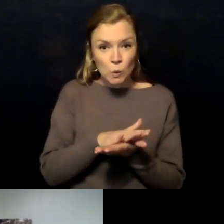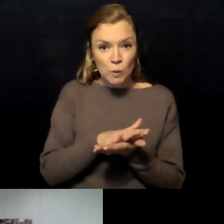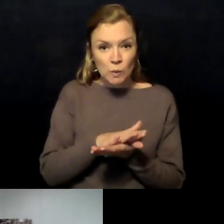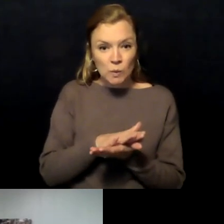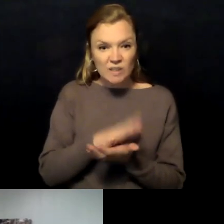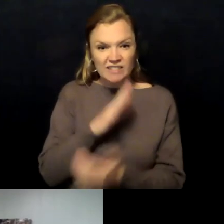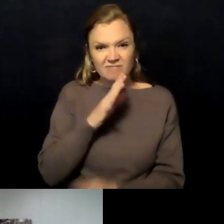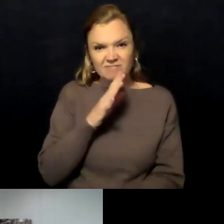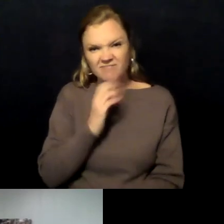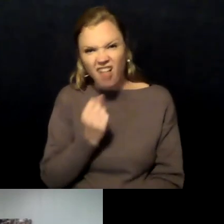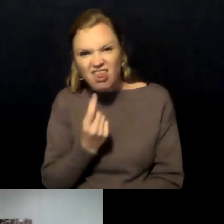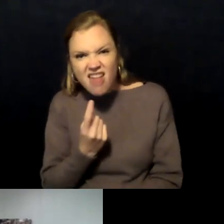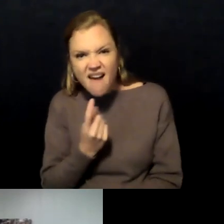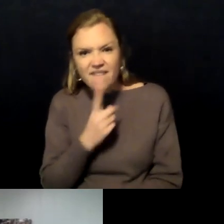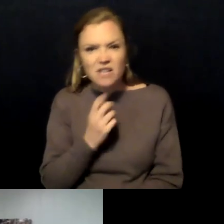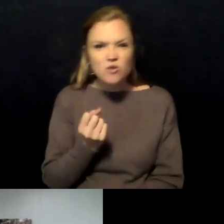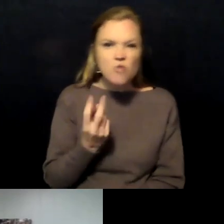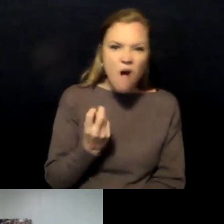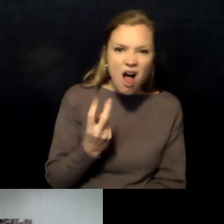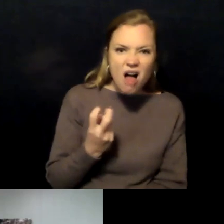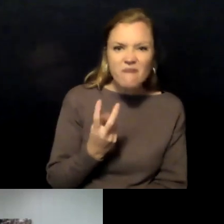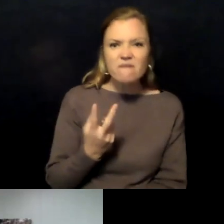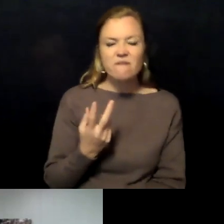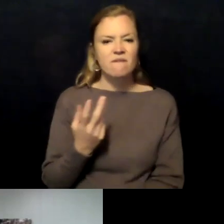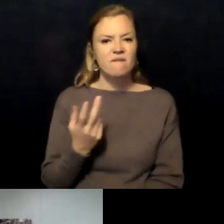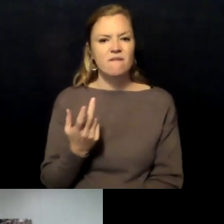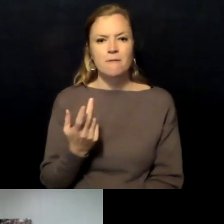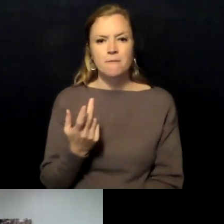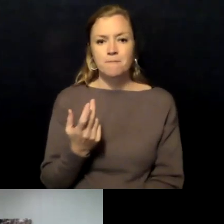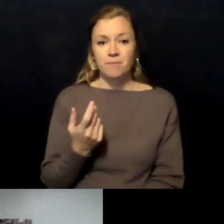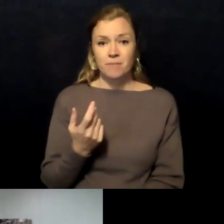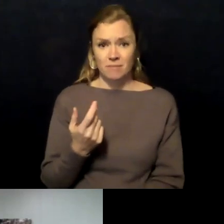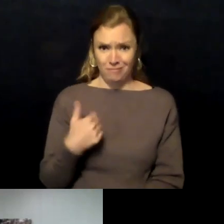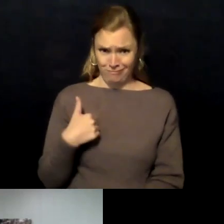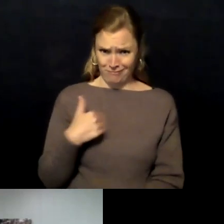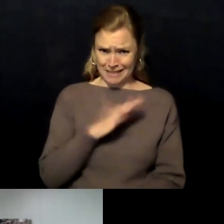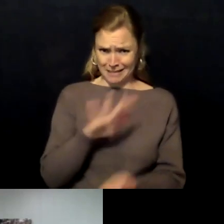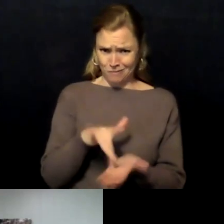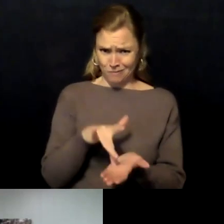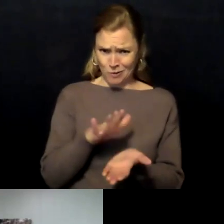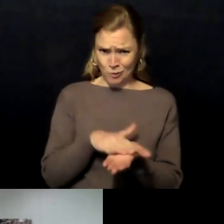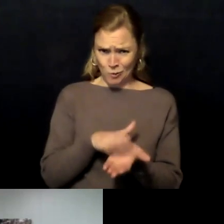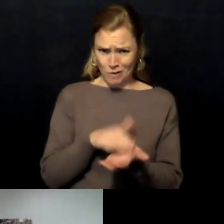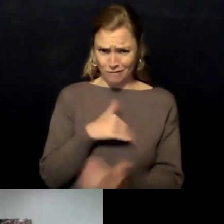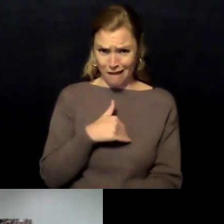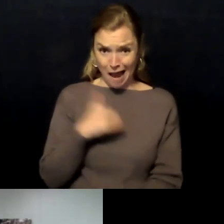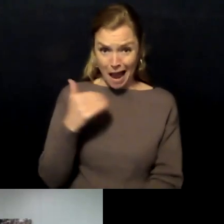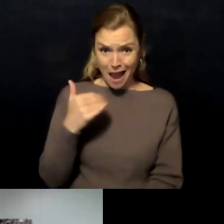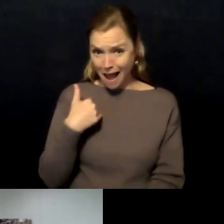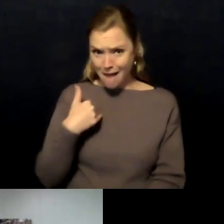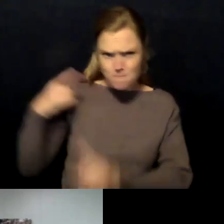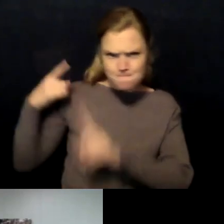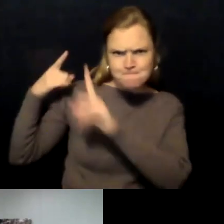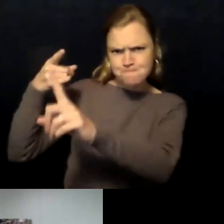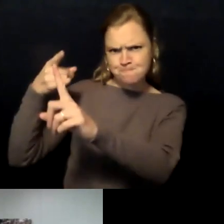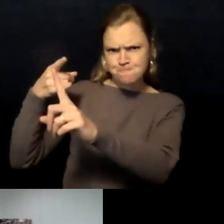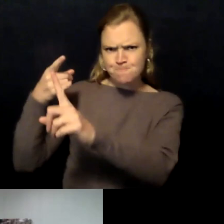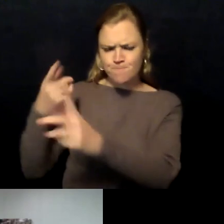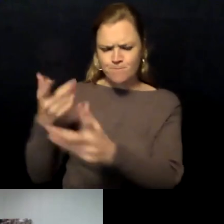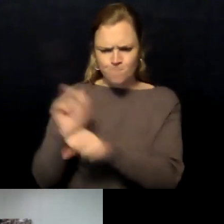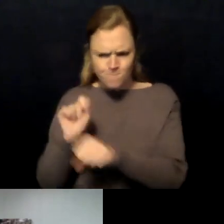had no idea what I wanted to do with my life! But I did enjoy and my mother liked